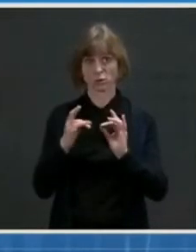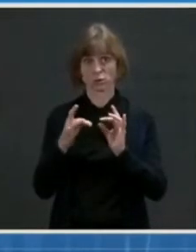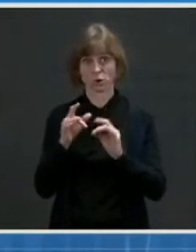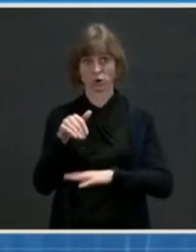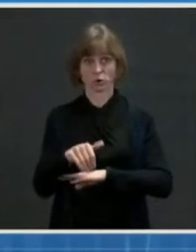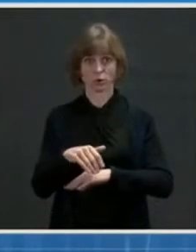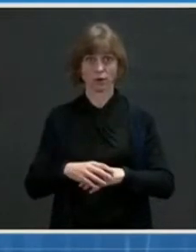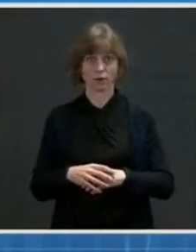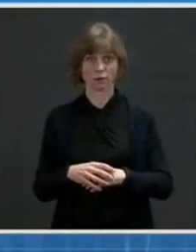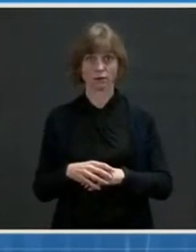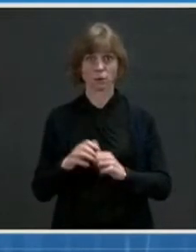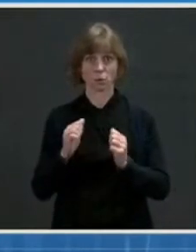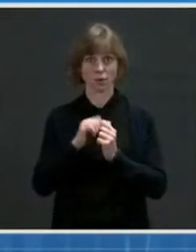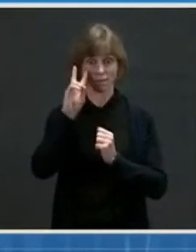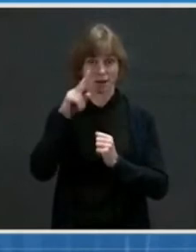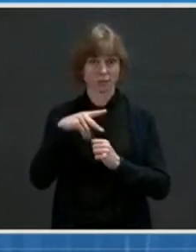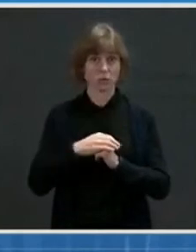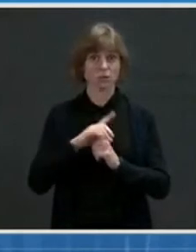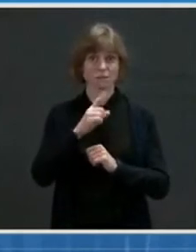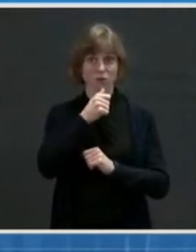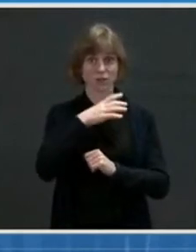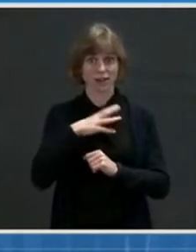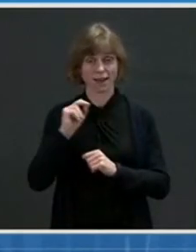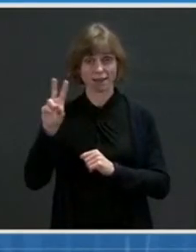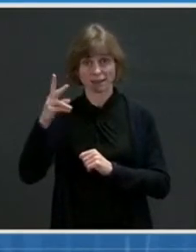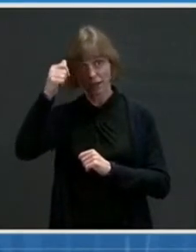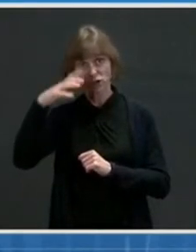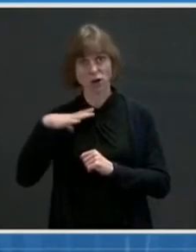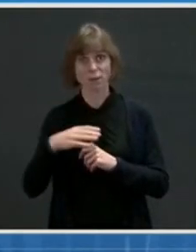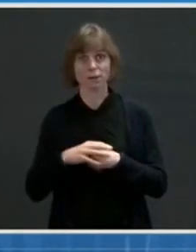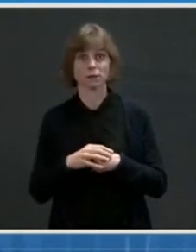AND ENCOURAGE YOU TO WATCH THE PRESIDENT'S REMARKS THIS